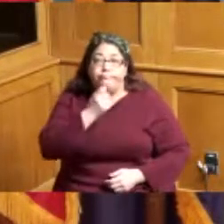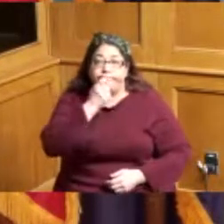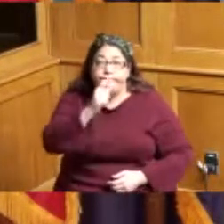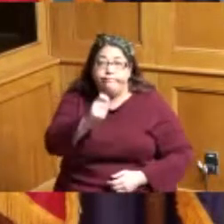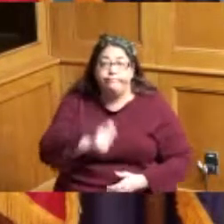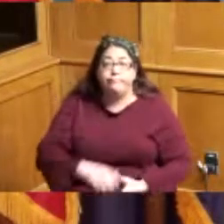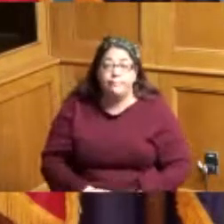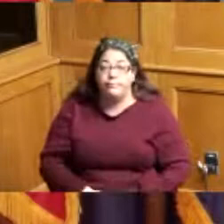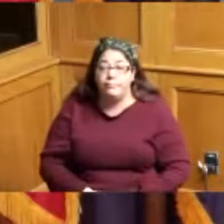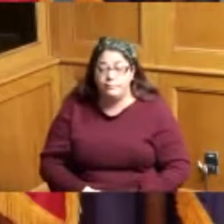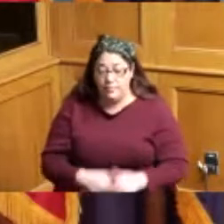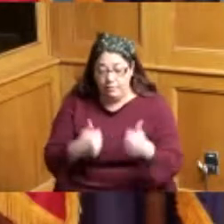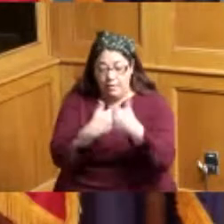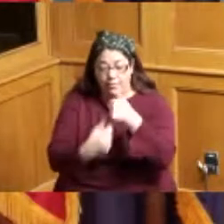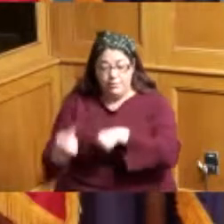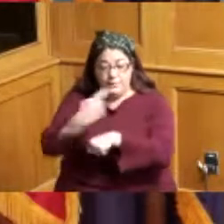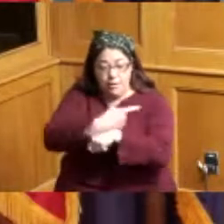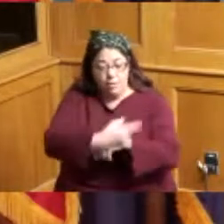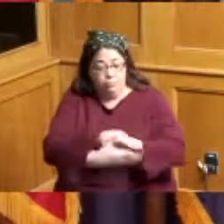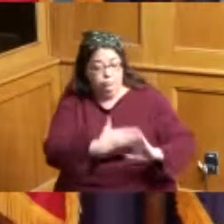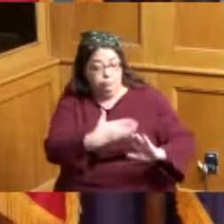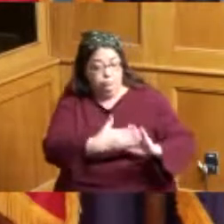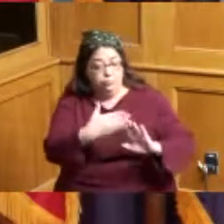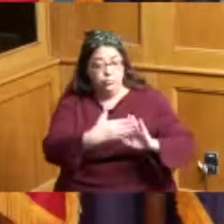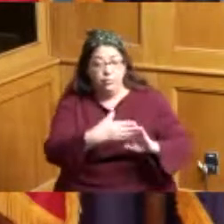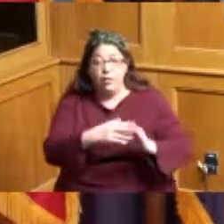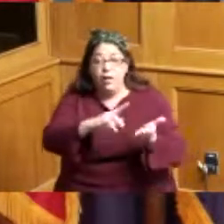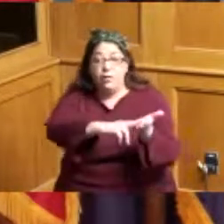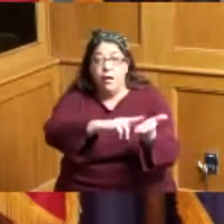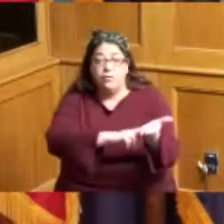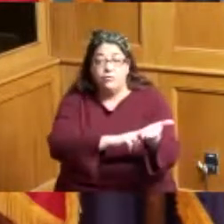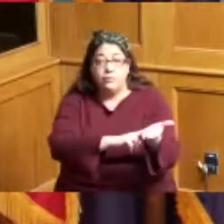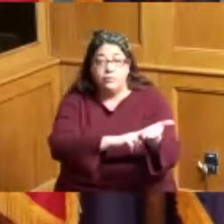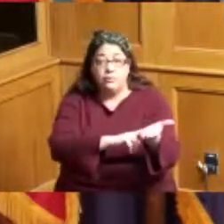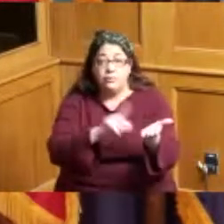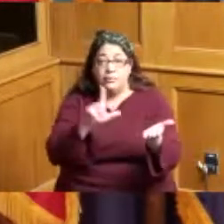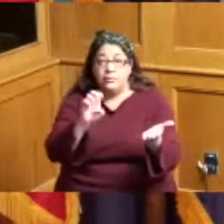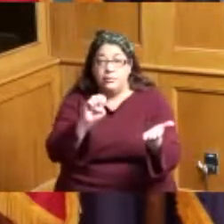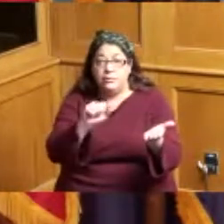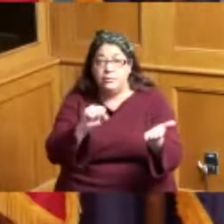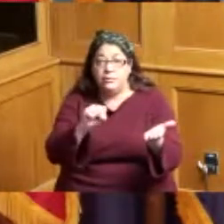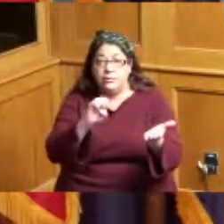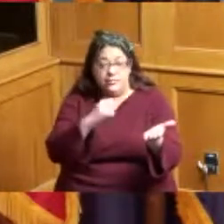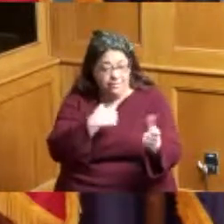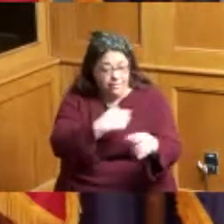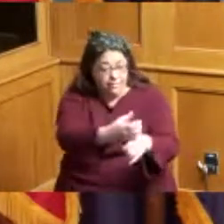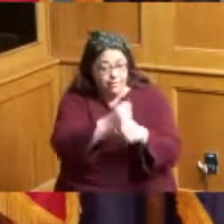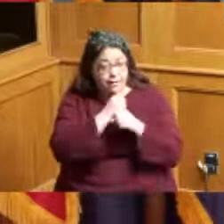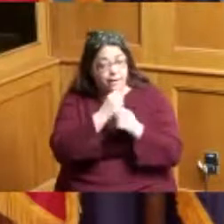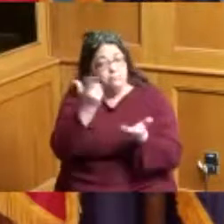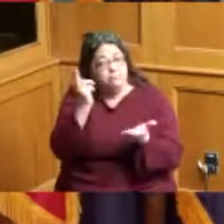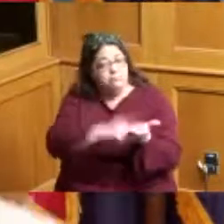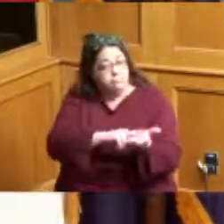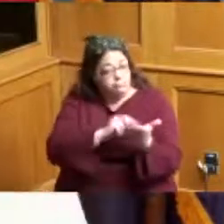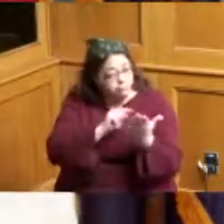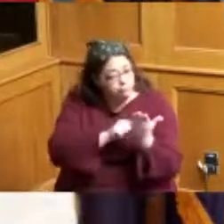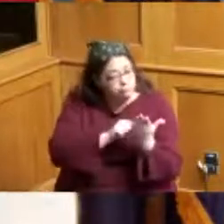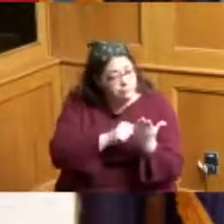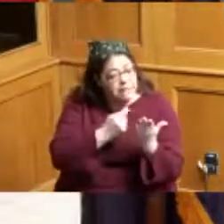game day operations in the contract the lease that I got the contract that there's a contract with